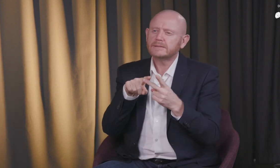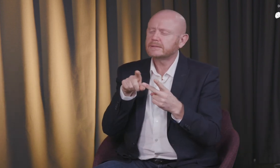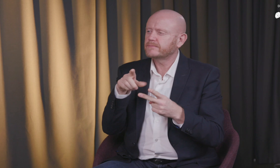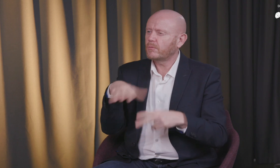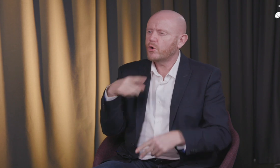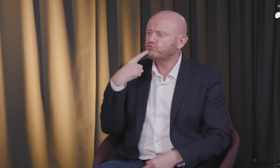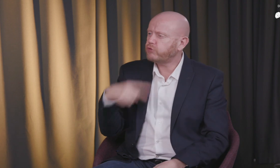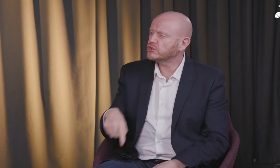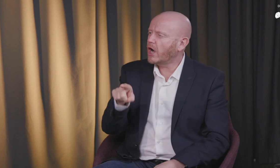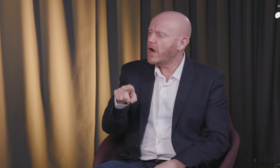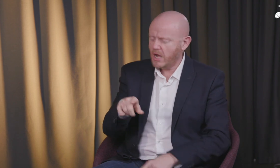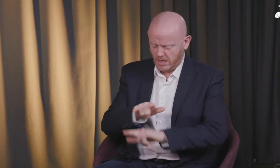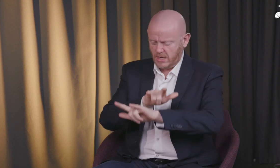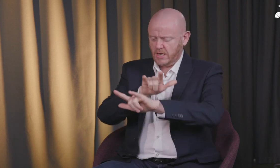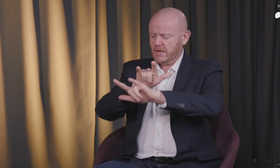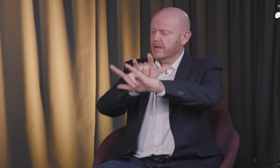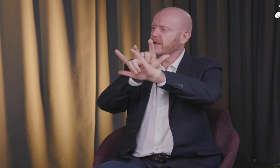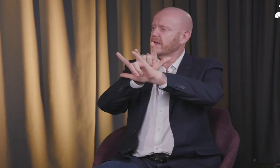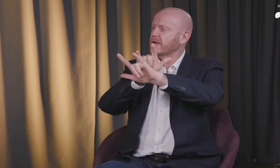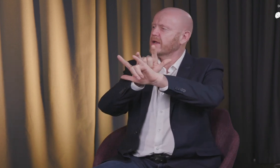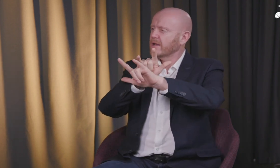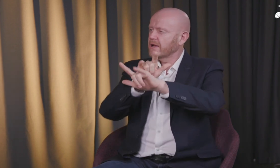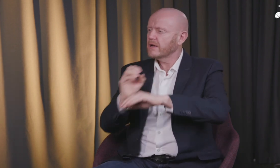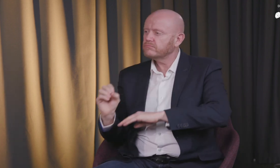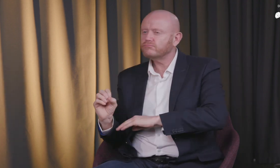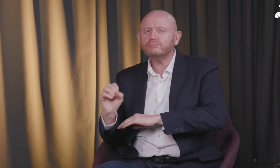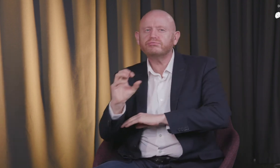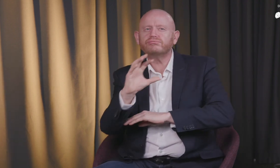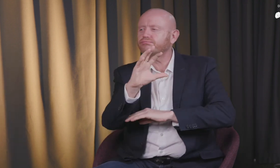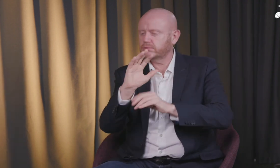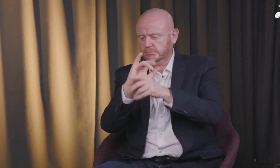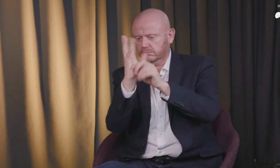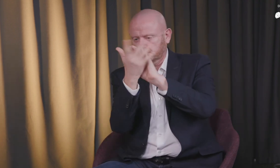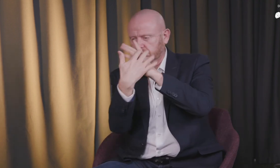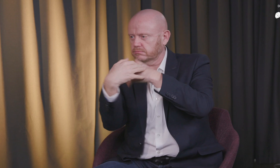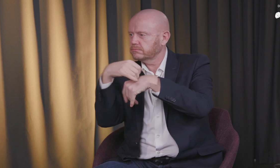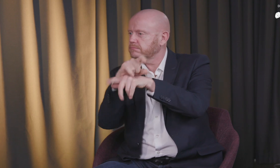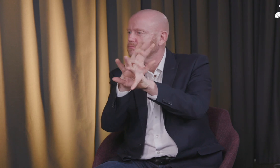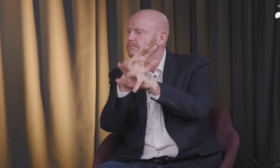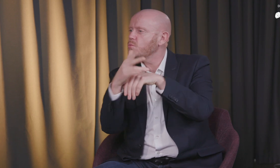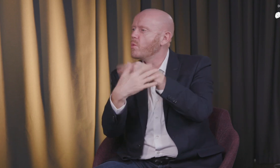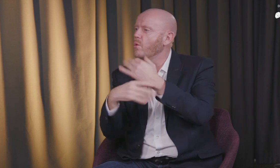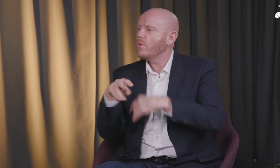The second performance was the Russian performer, Andrey Dragunov, with his finger dancing that was spotlighted on screen. .